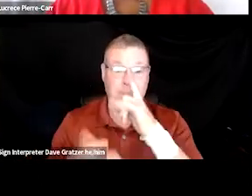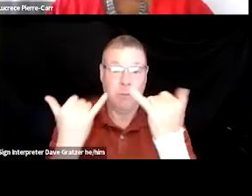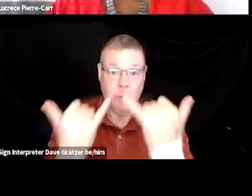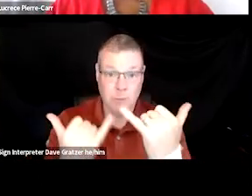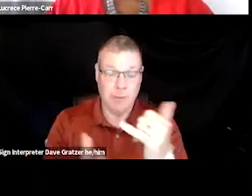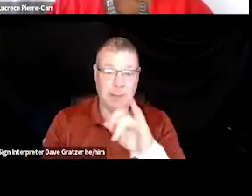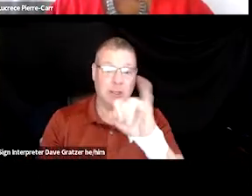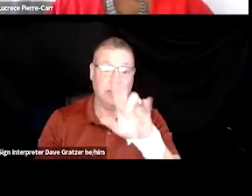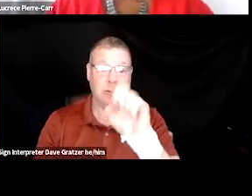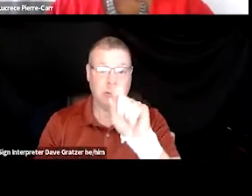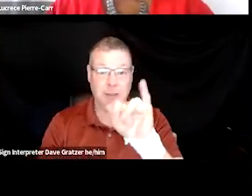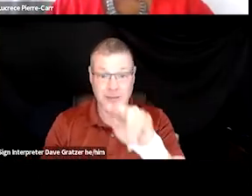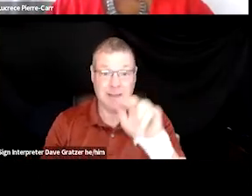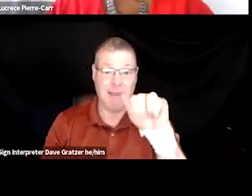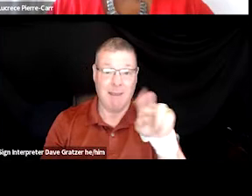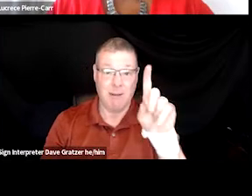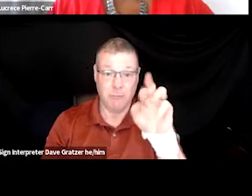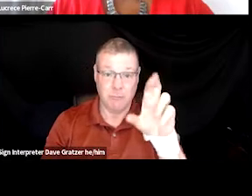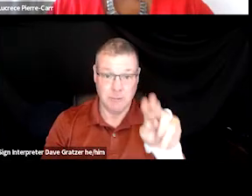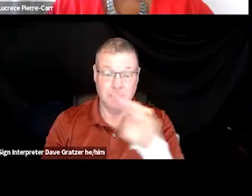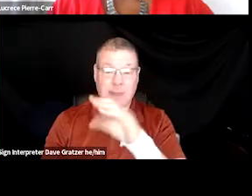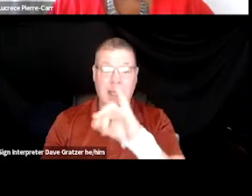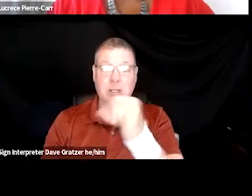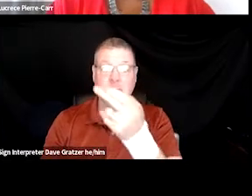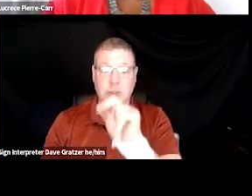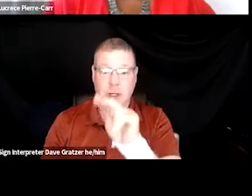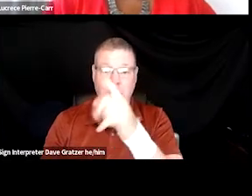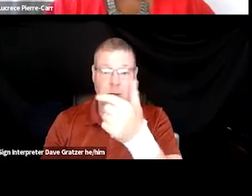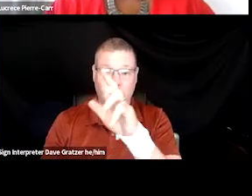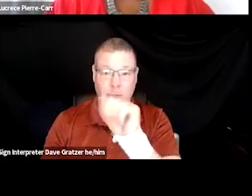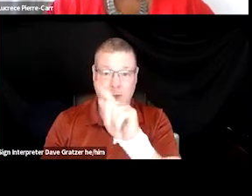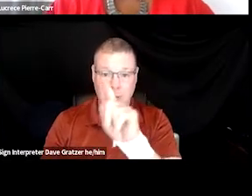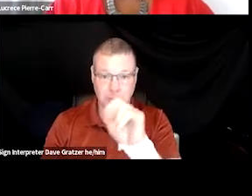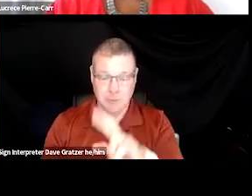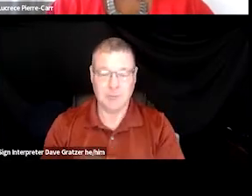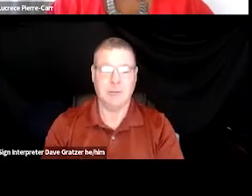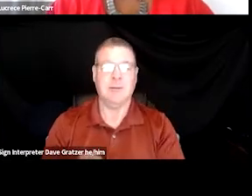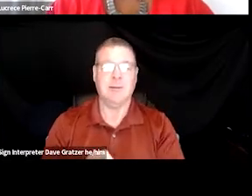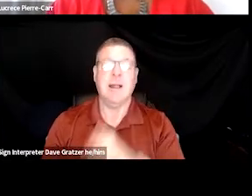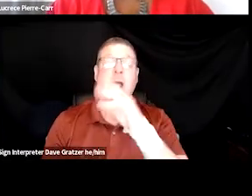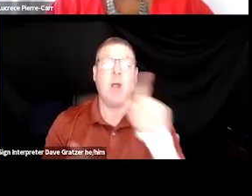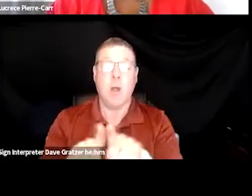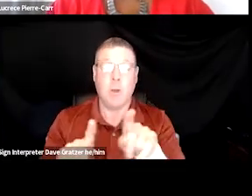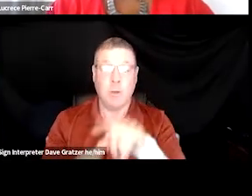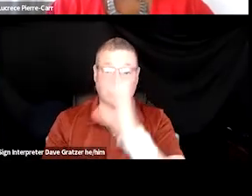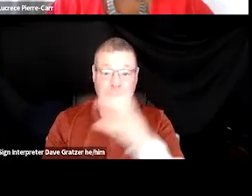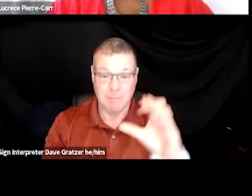are Justin Anderson and John Gratzer. There is also live captioning for today's event.